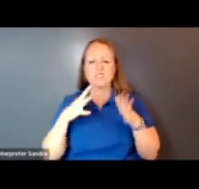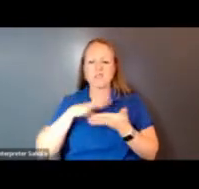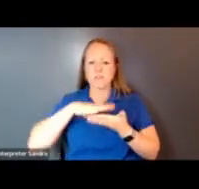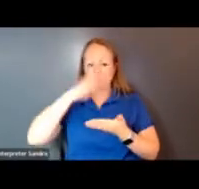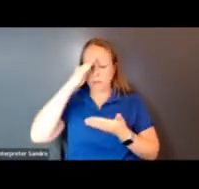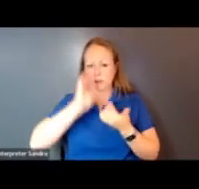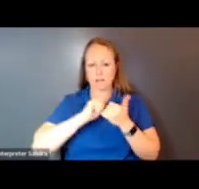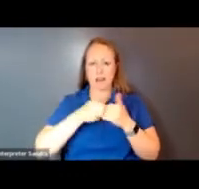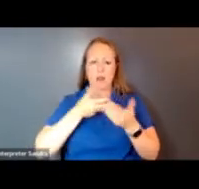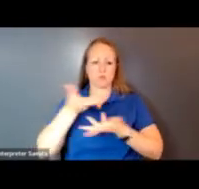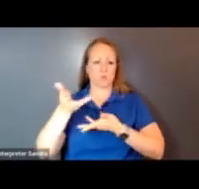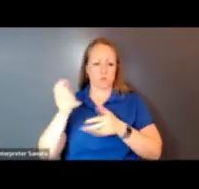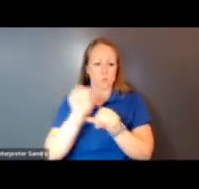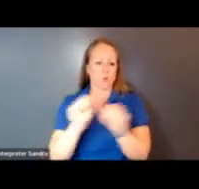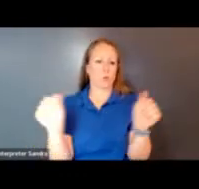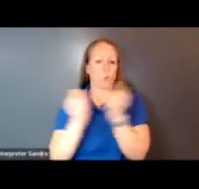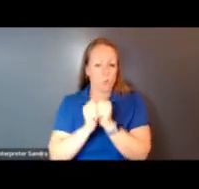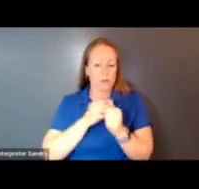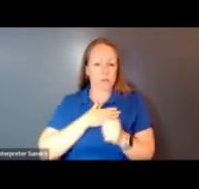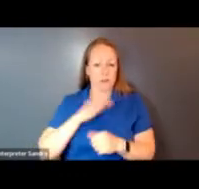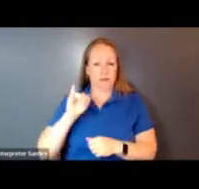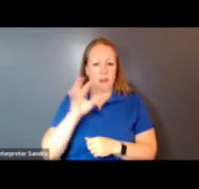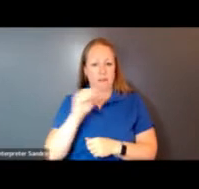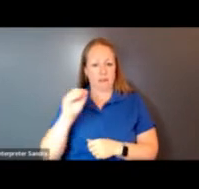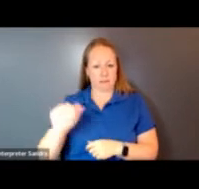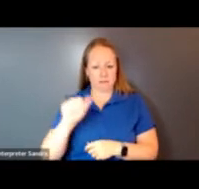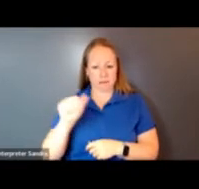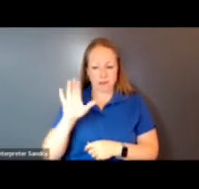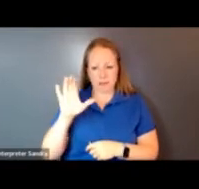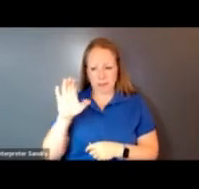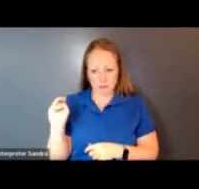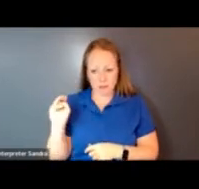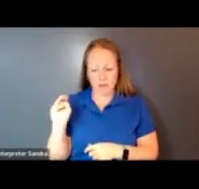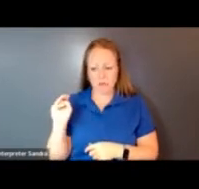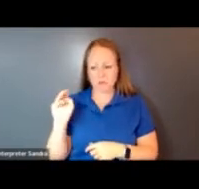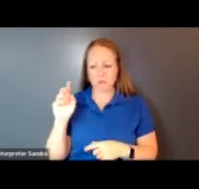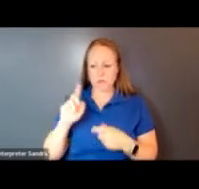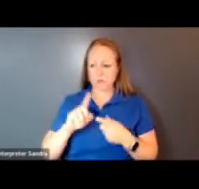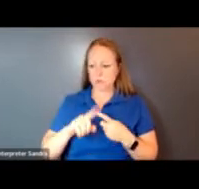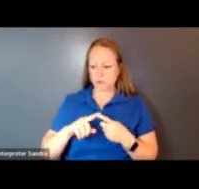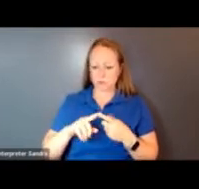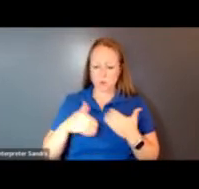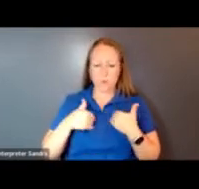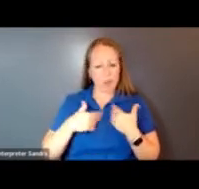case manager to have to have a more self directed relationship,